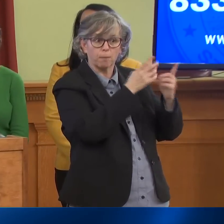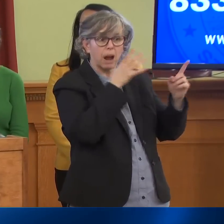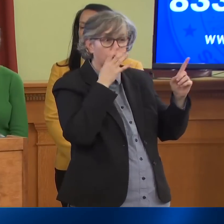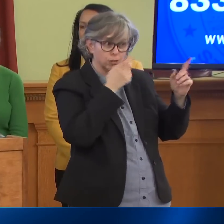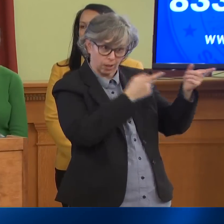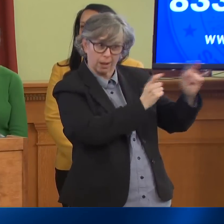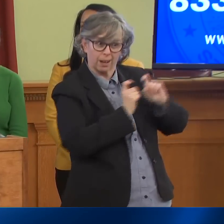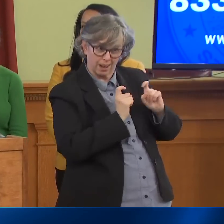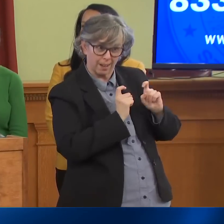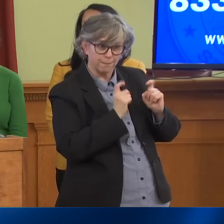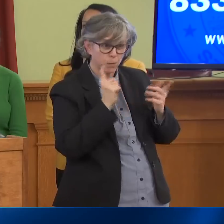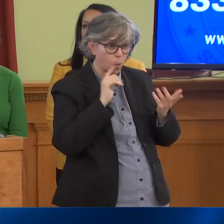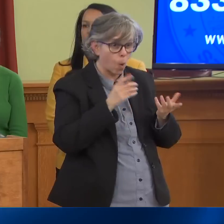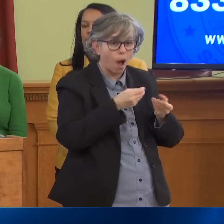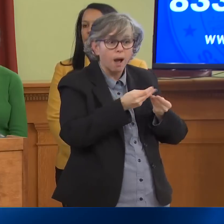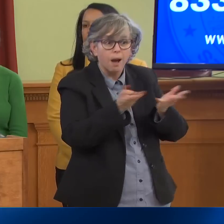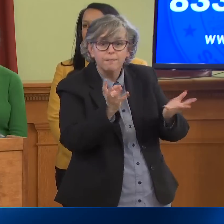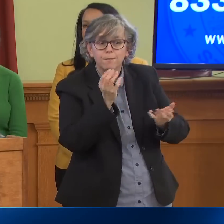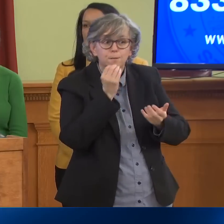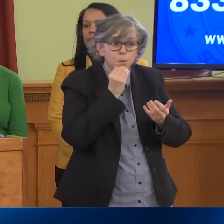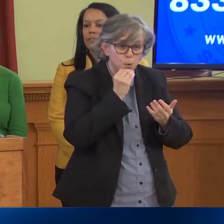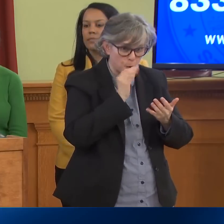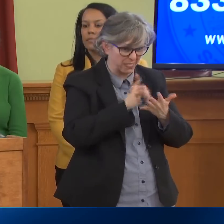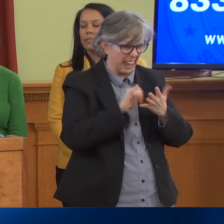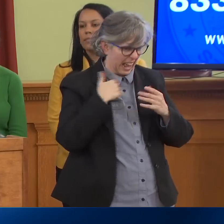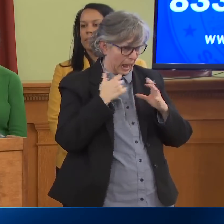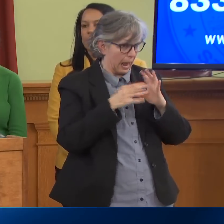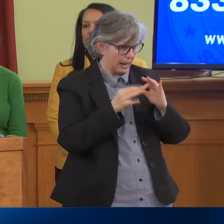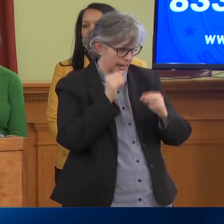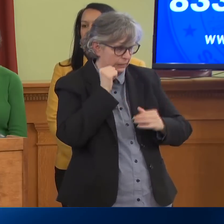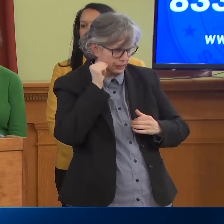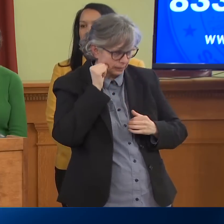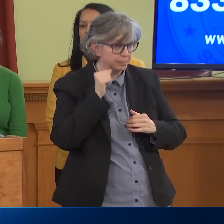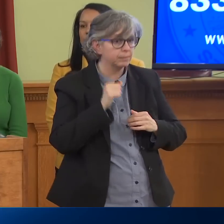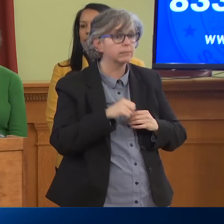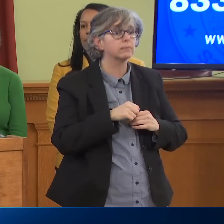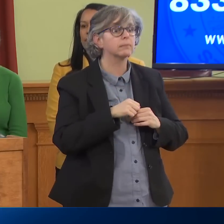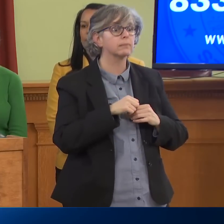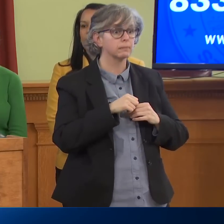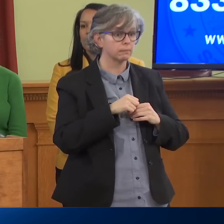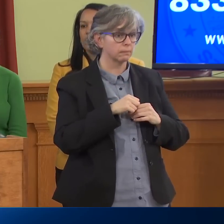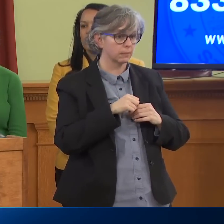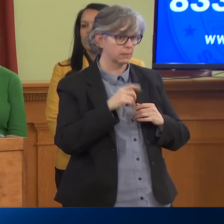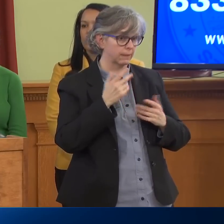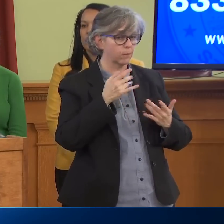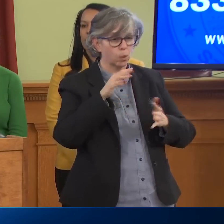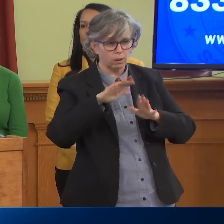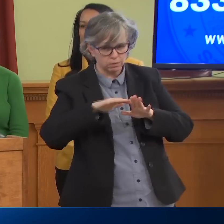THANK YOU. WE TOLD YOU YESTERDAY THAT WHEN YOU RECEIVED A WAIVER FROM THE U.S. DEPARTMENT OF